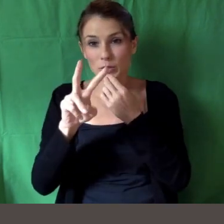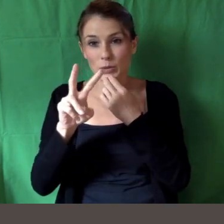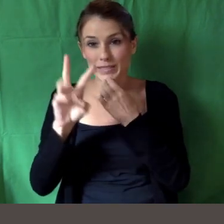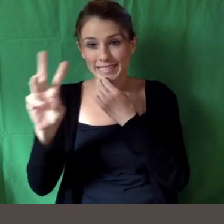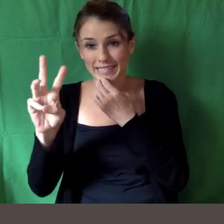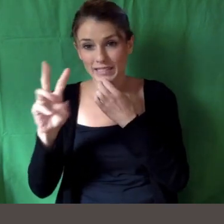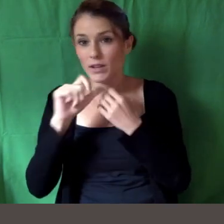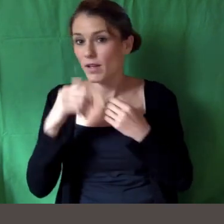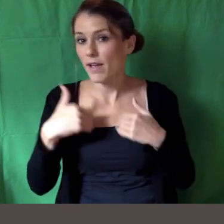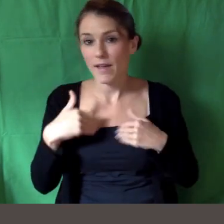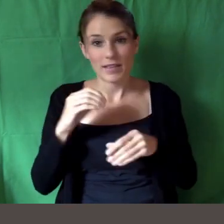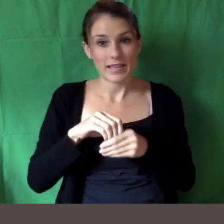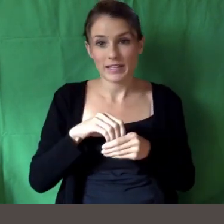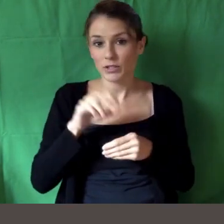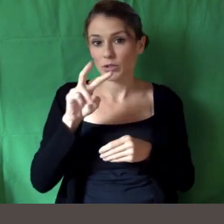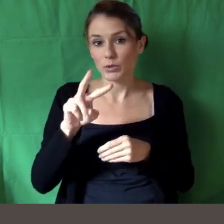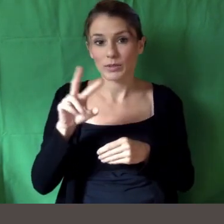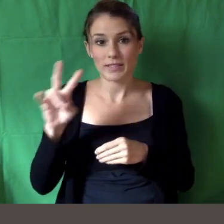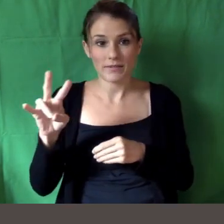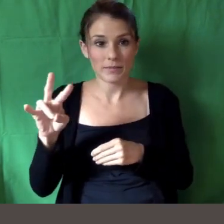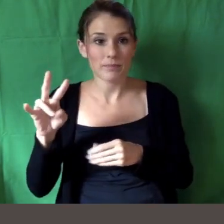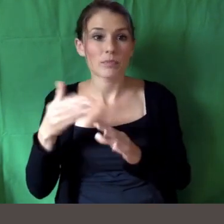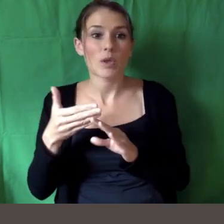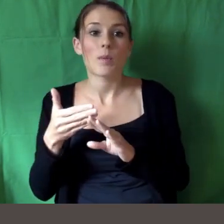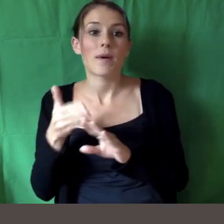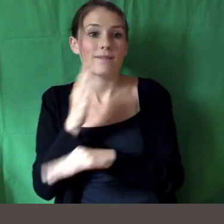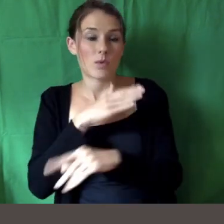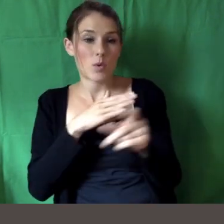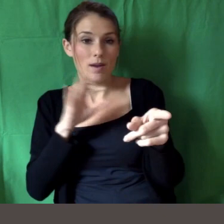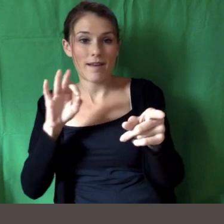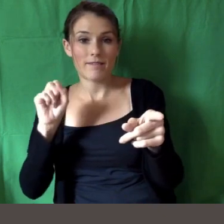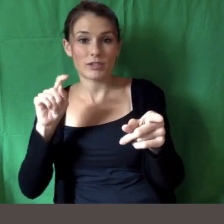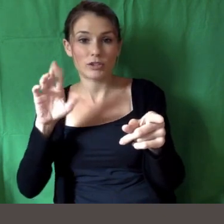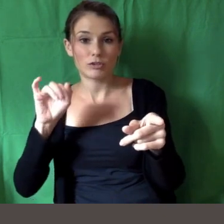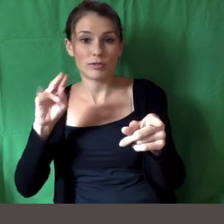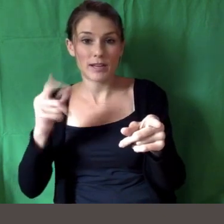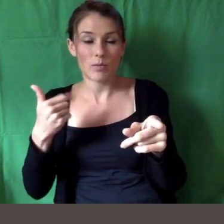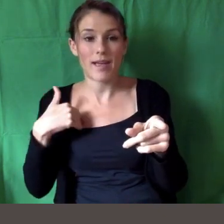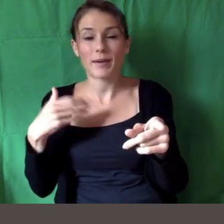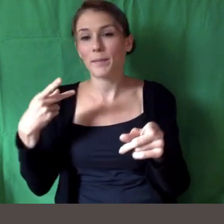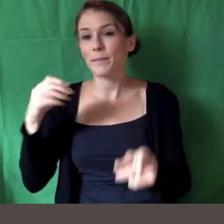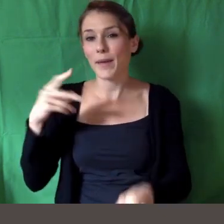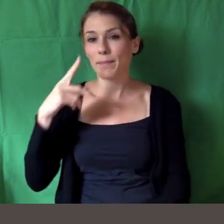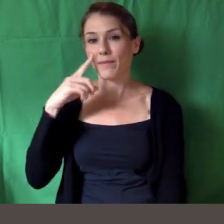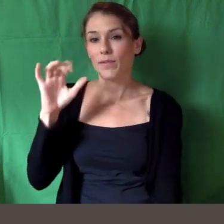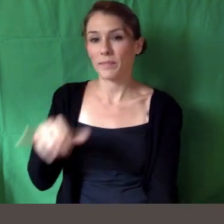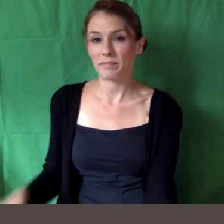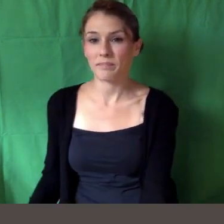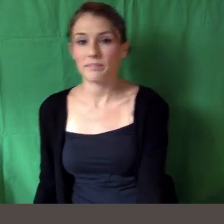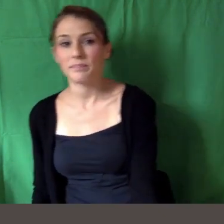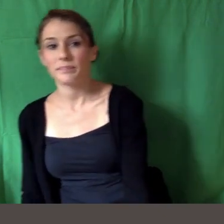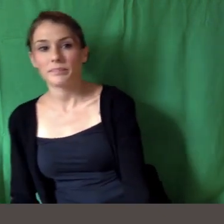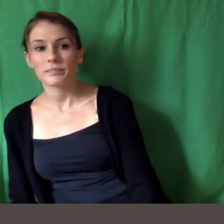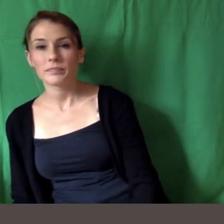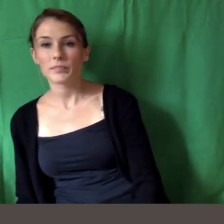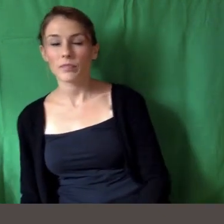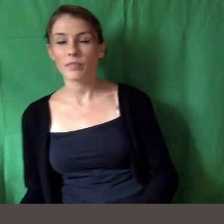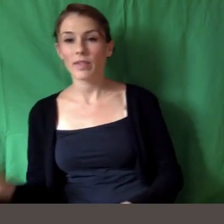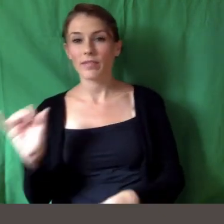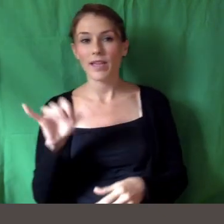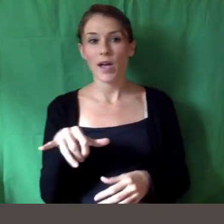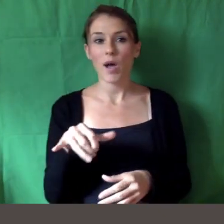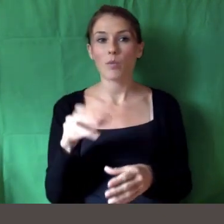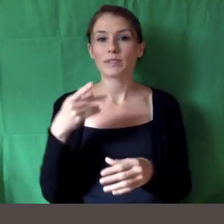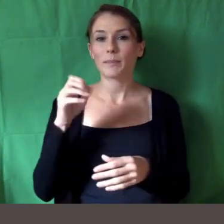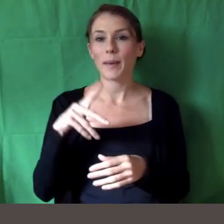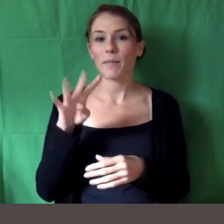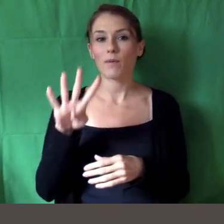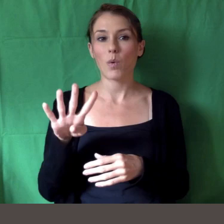So before f-strings was added, there was a PEP for this, PEP 498 to discuss this feature